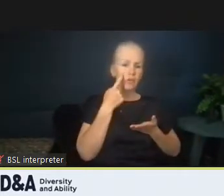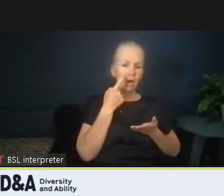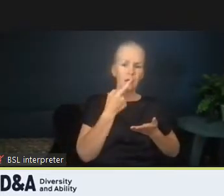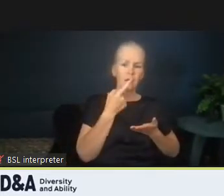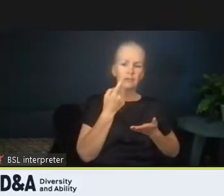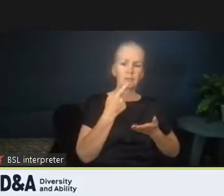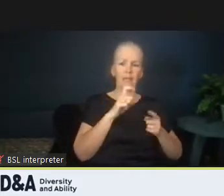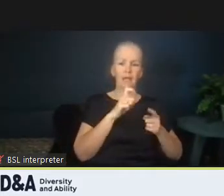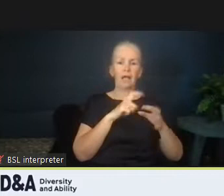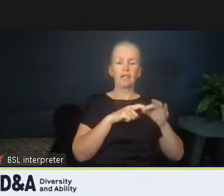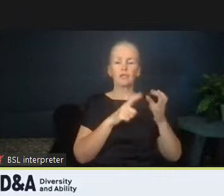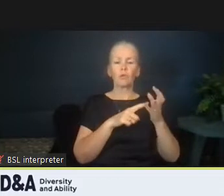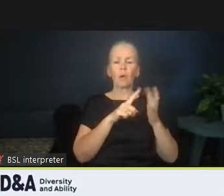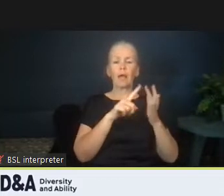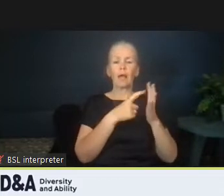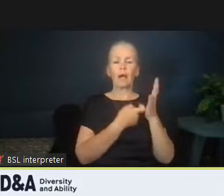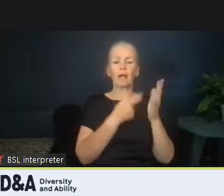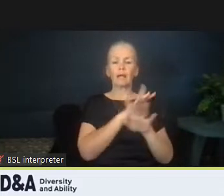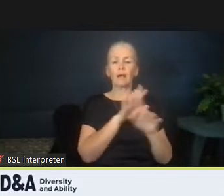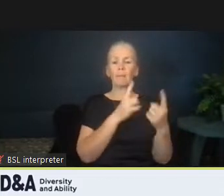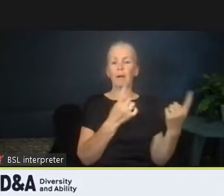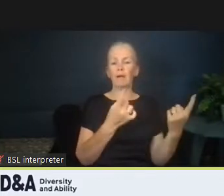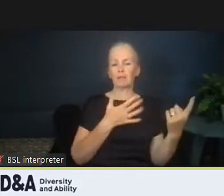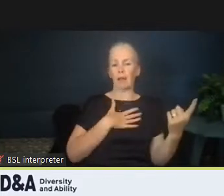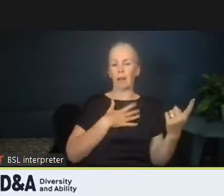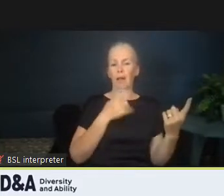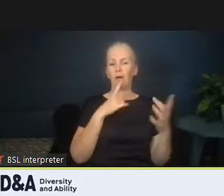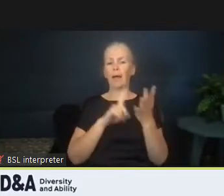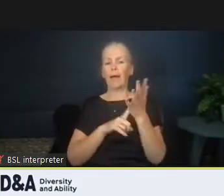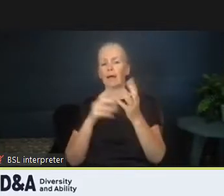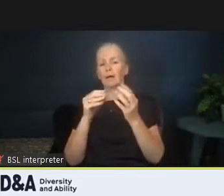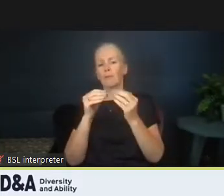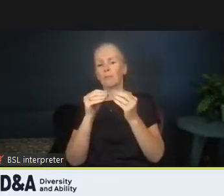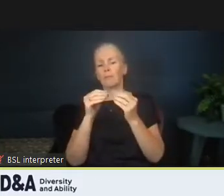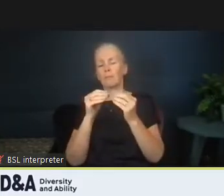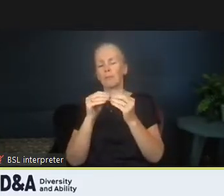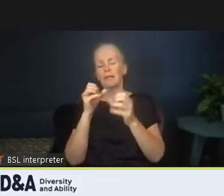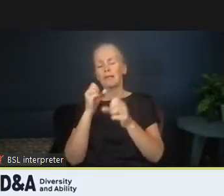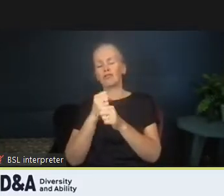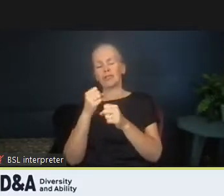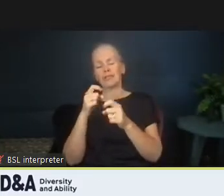clear and unbiased as I like to be. No LGBT space does that. It's important that when we're looking